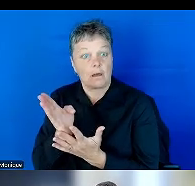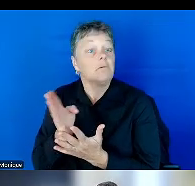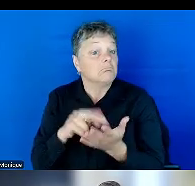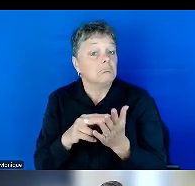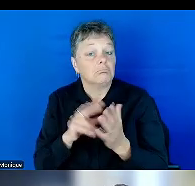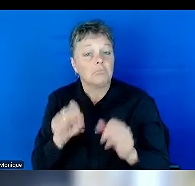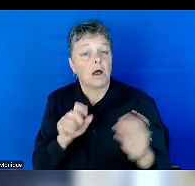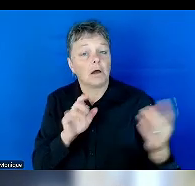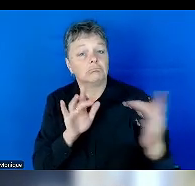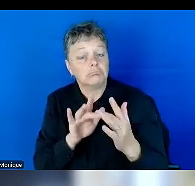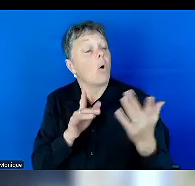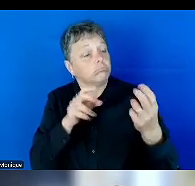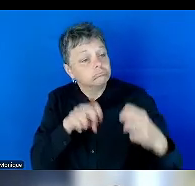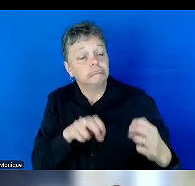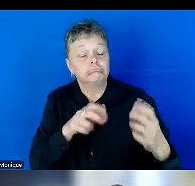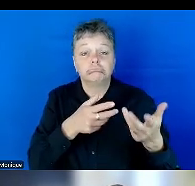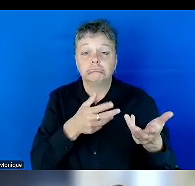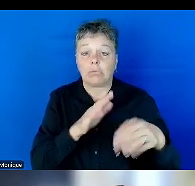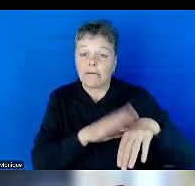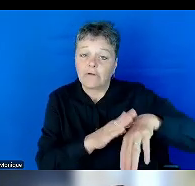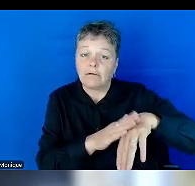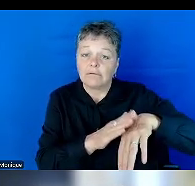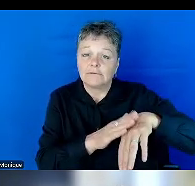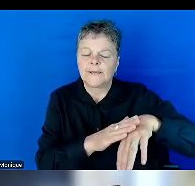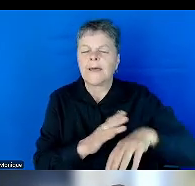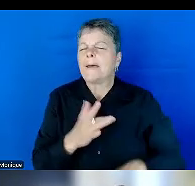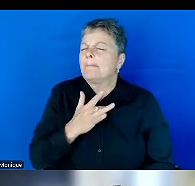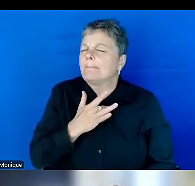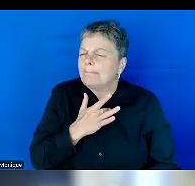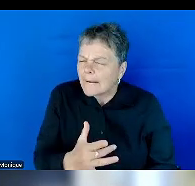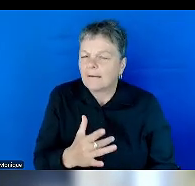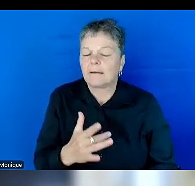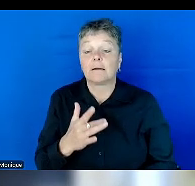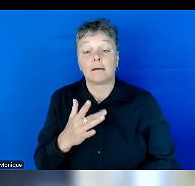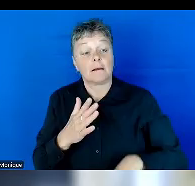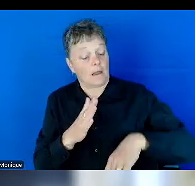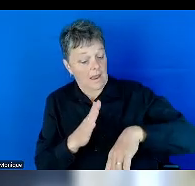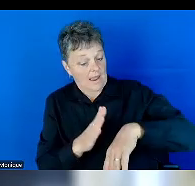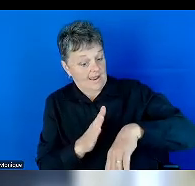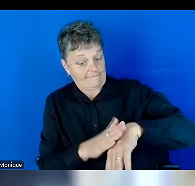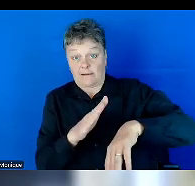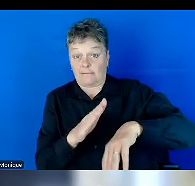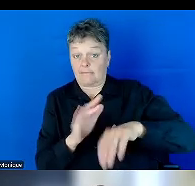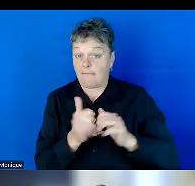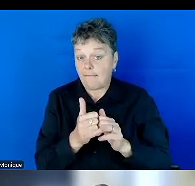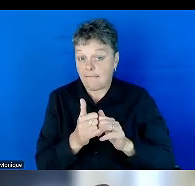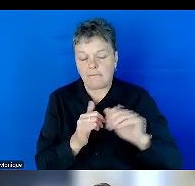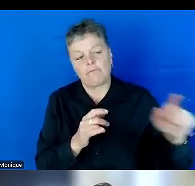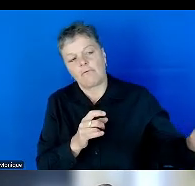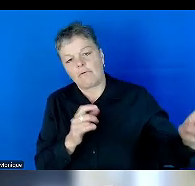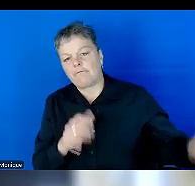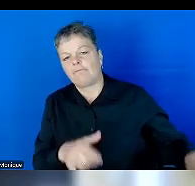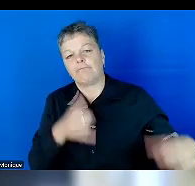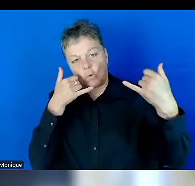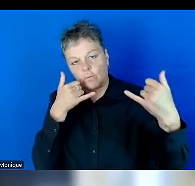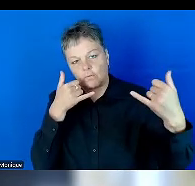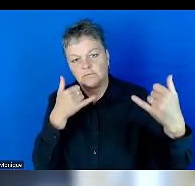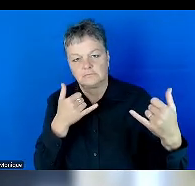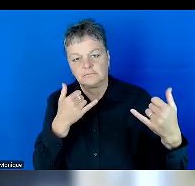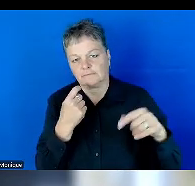is usually done over the phone. the advice usually over the phone. Um unless you know because of your